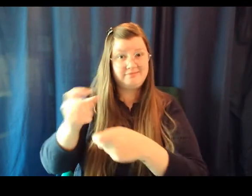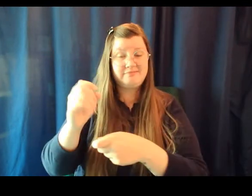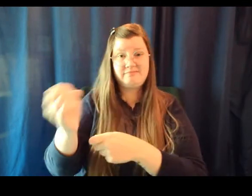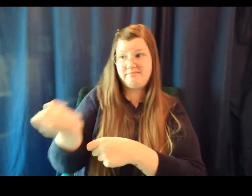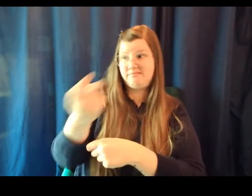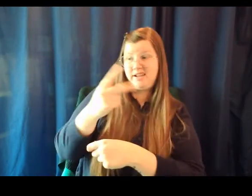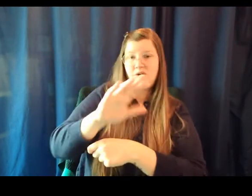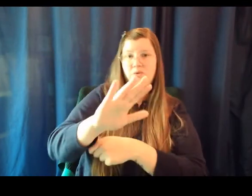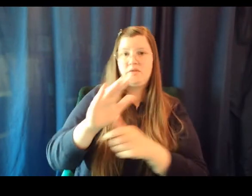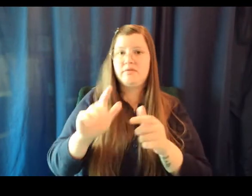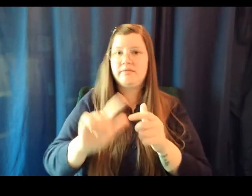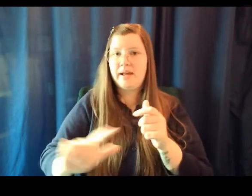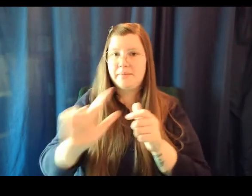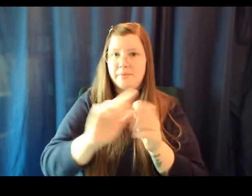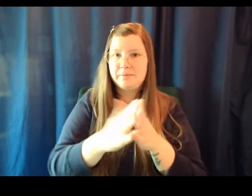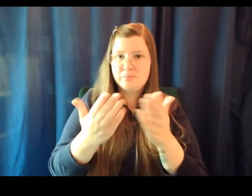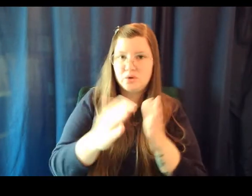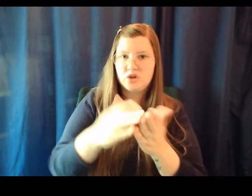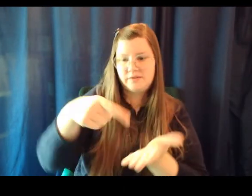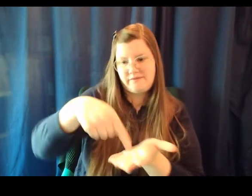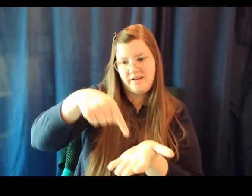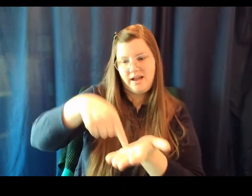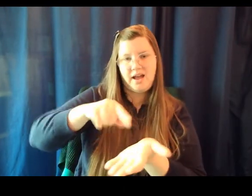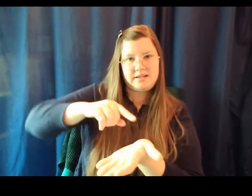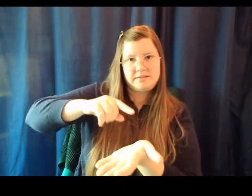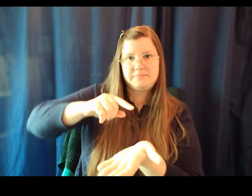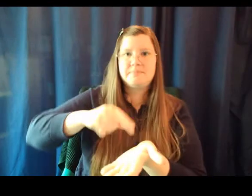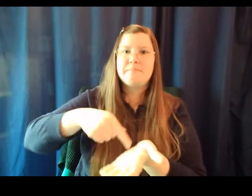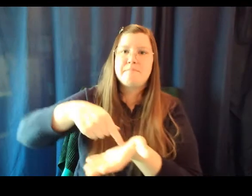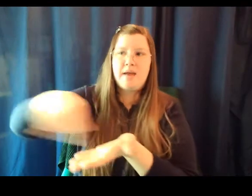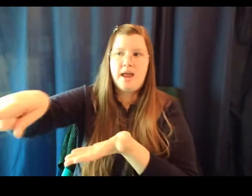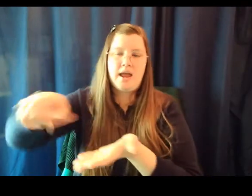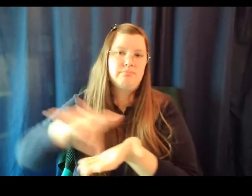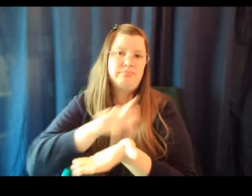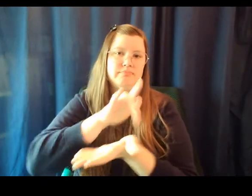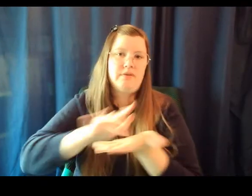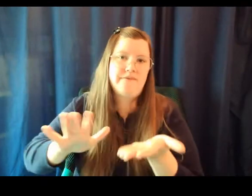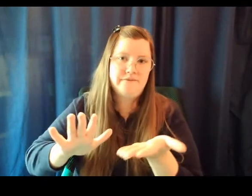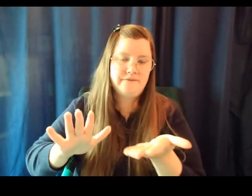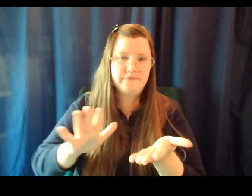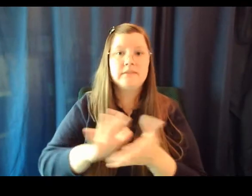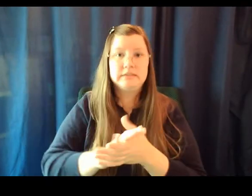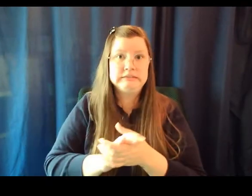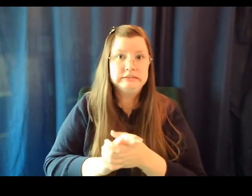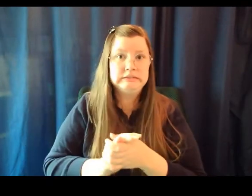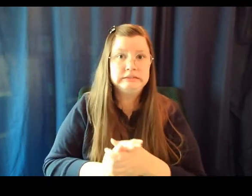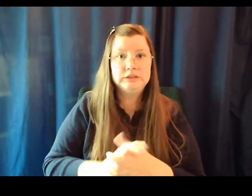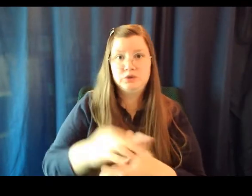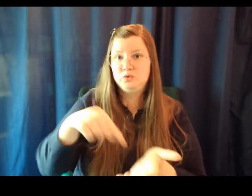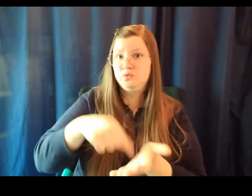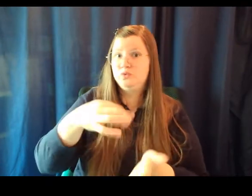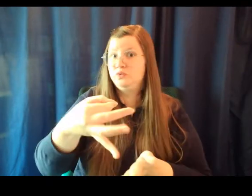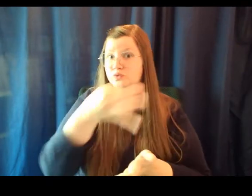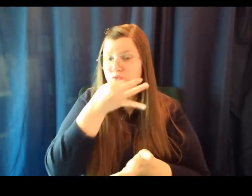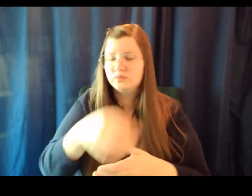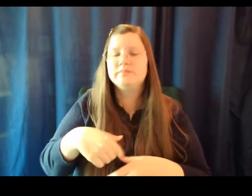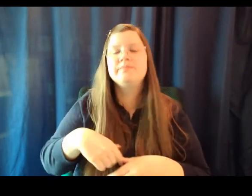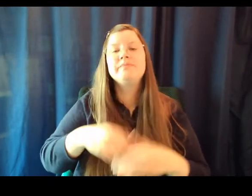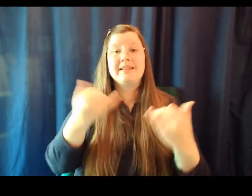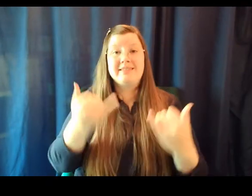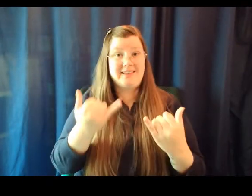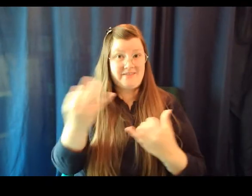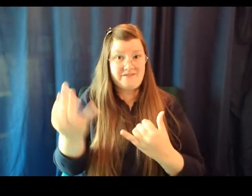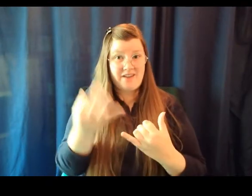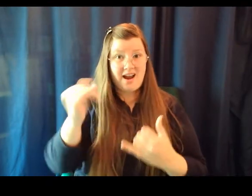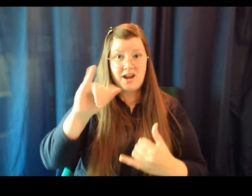All other EWHS students: Please turn in ALL your library books by THIS Friday, June 11th.